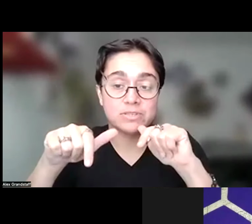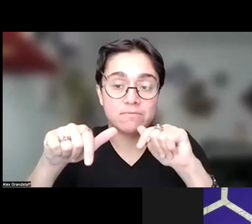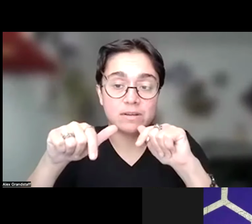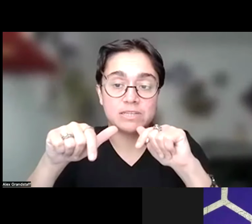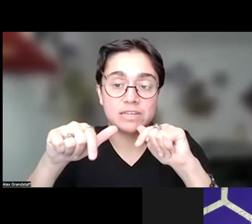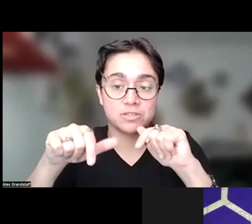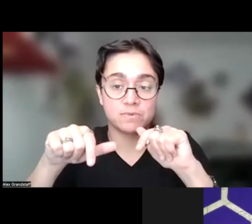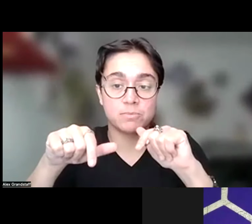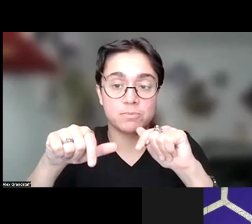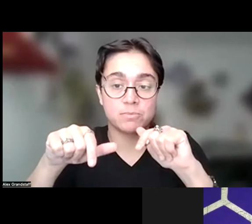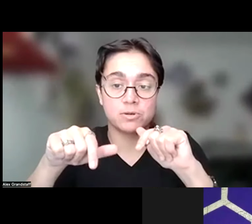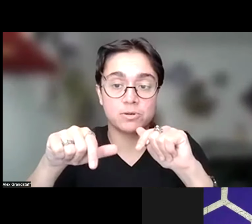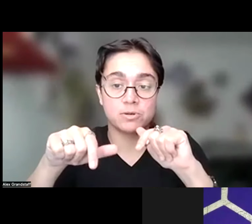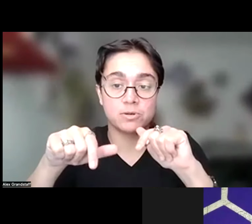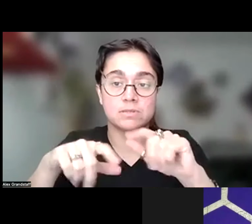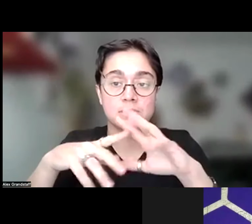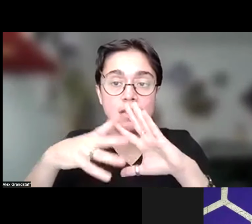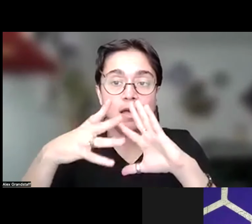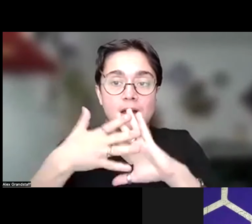I appreciate you want to do that work